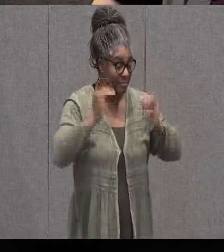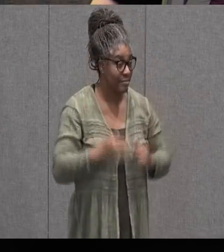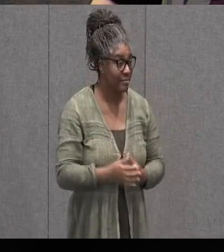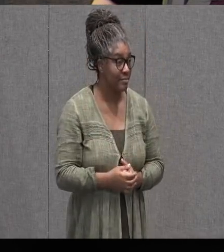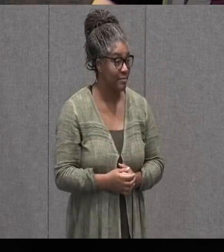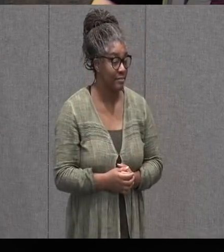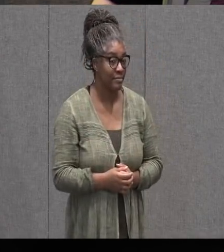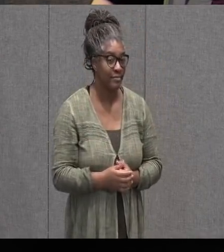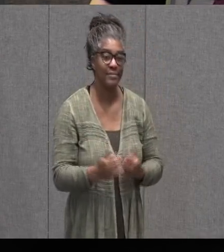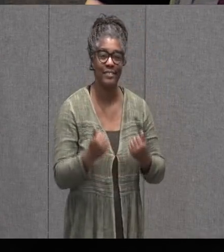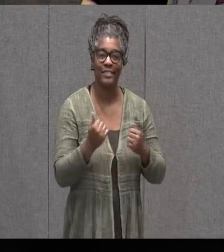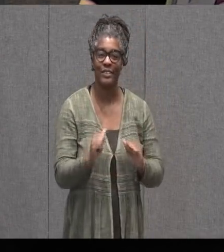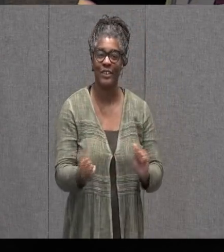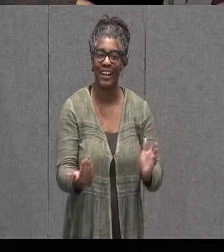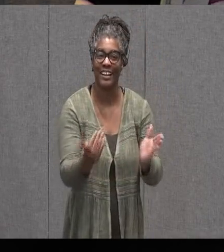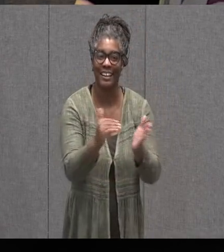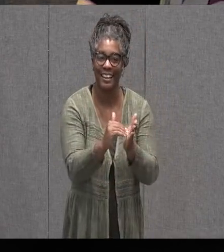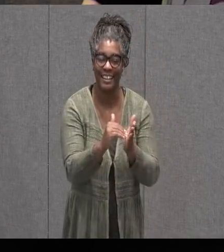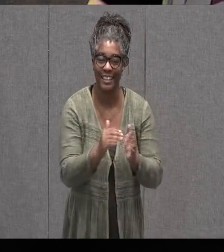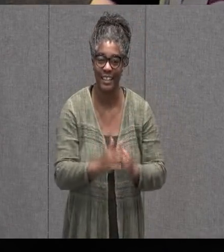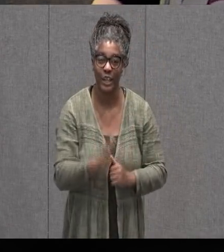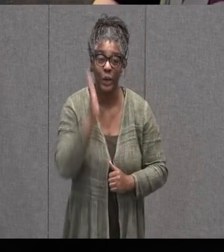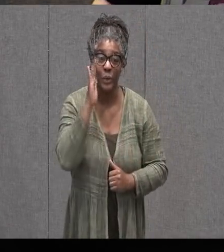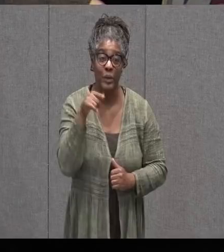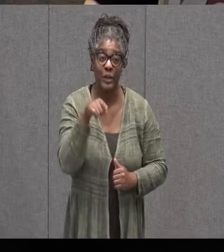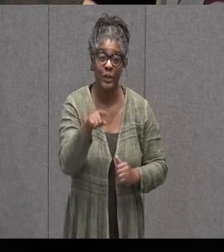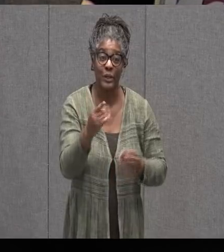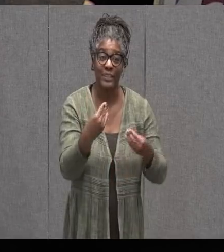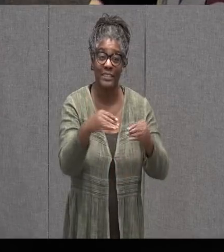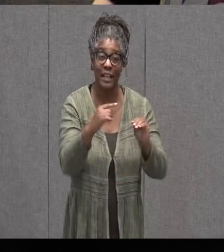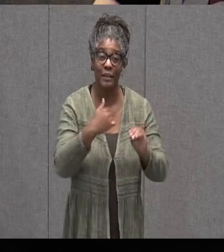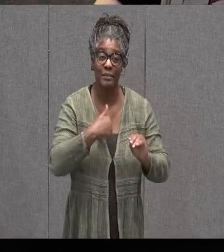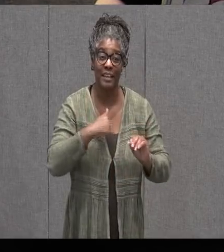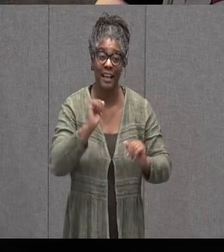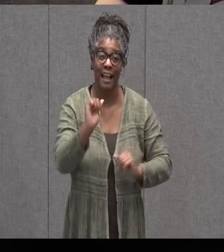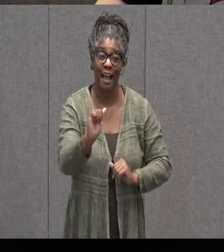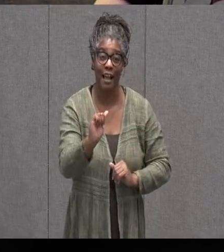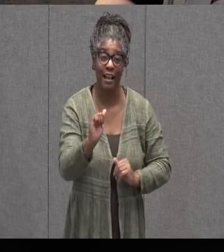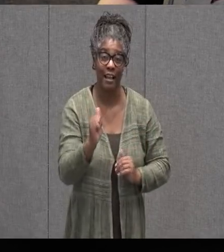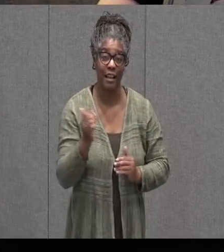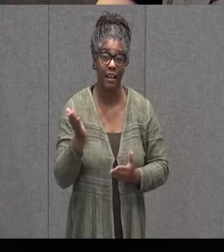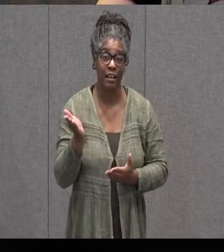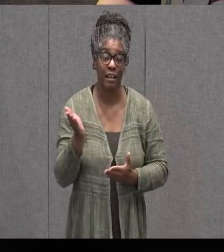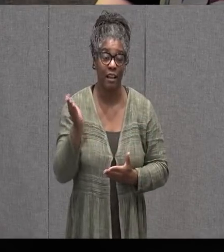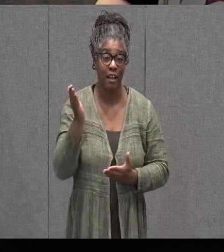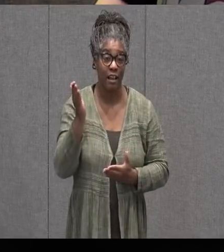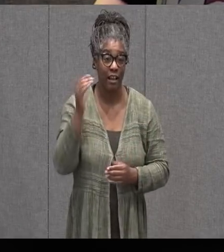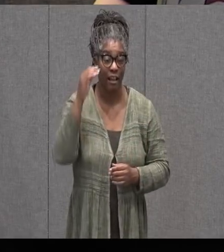Try that again. Will you sell me a paper hat?